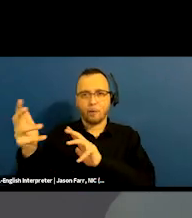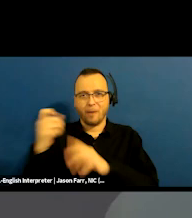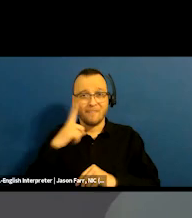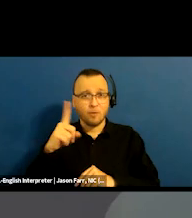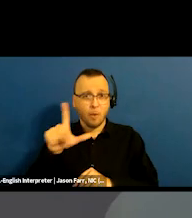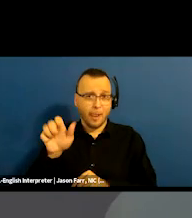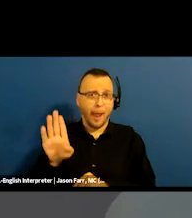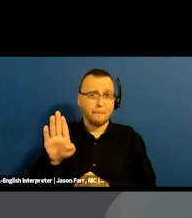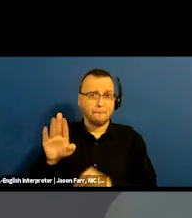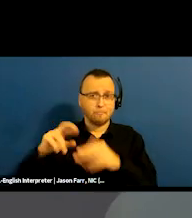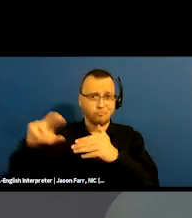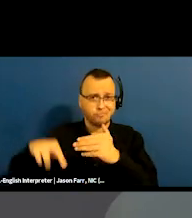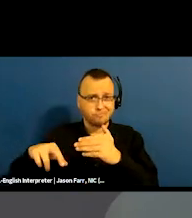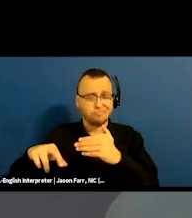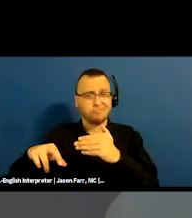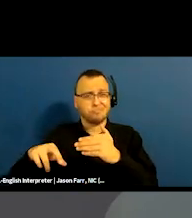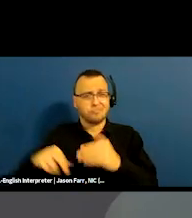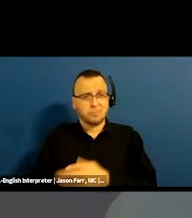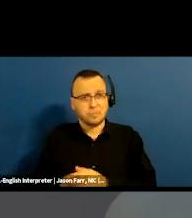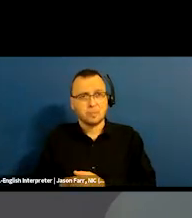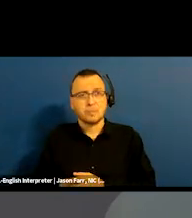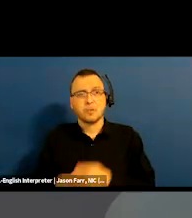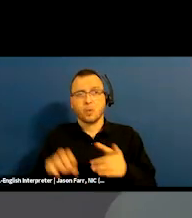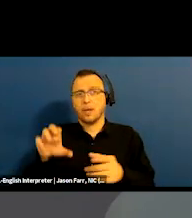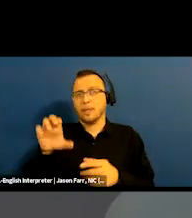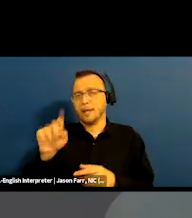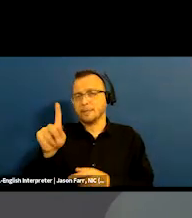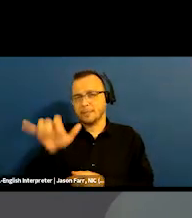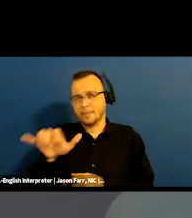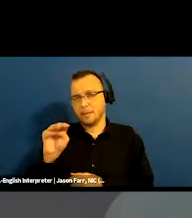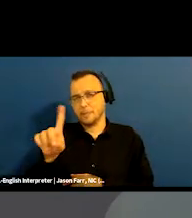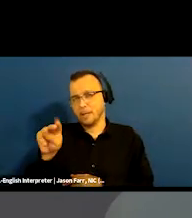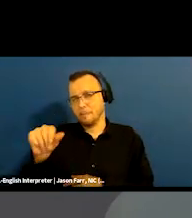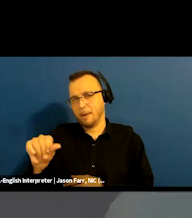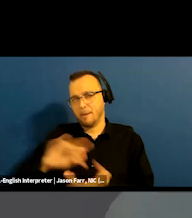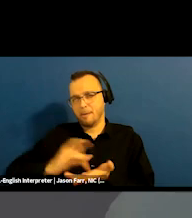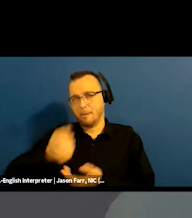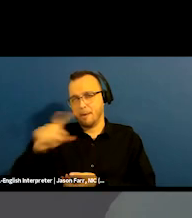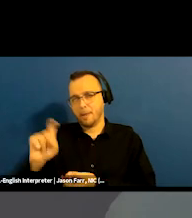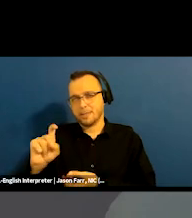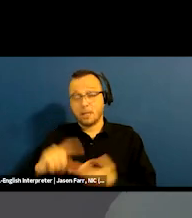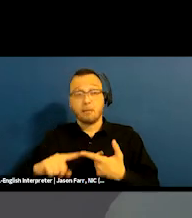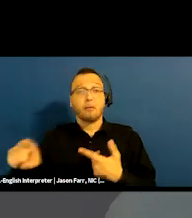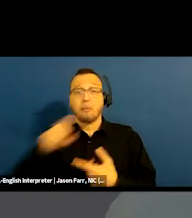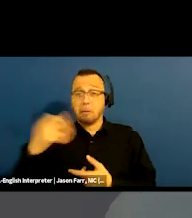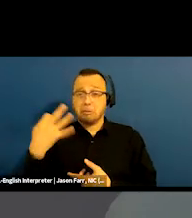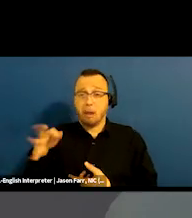so sodium of 110. Next slide, please, which is very, very, very low. And this was one of the common instances